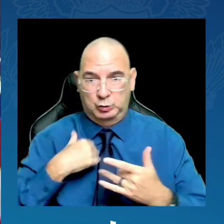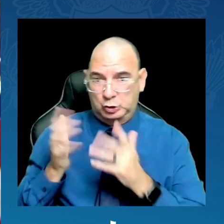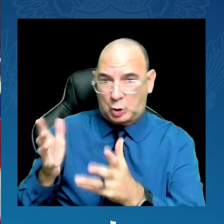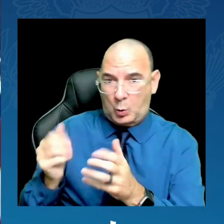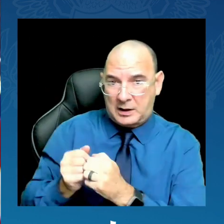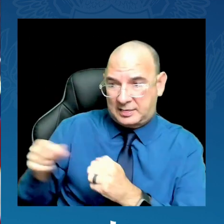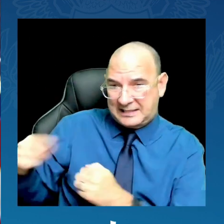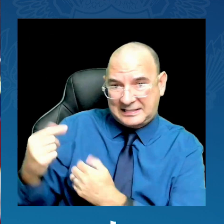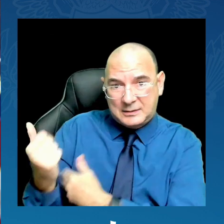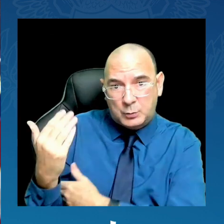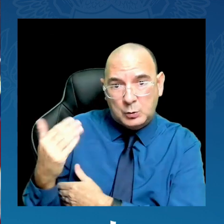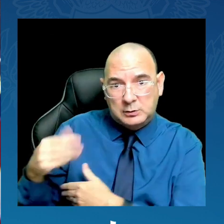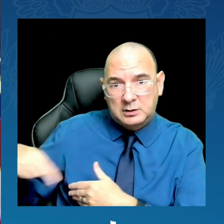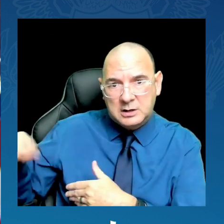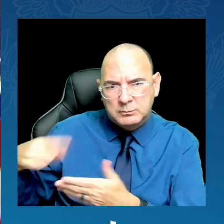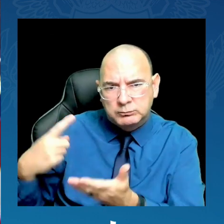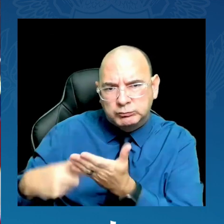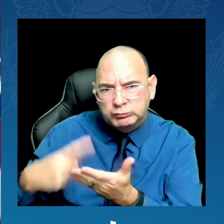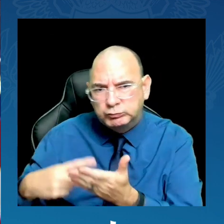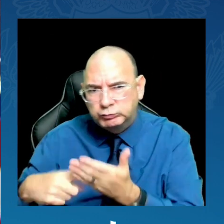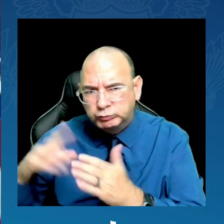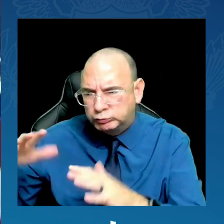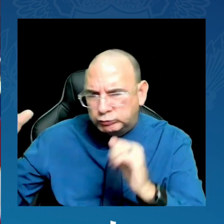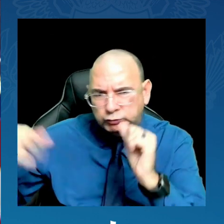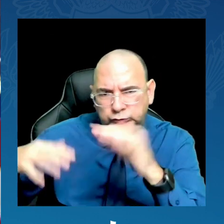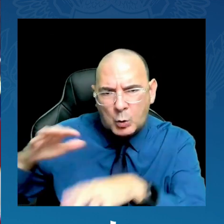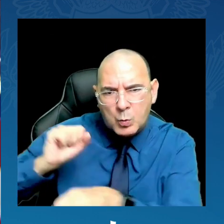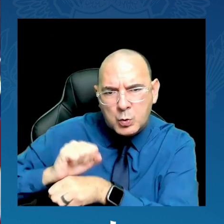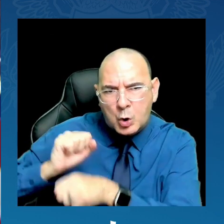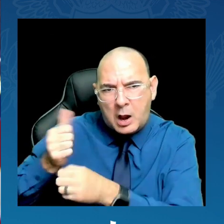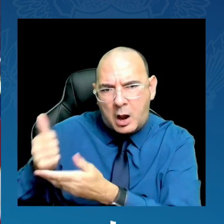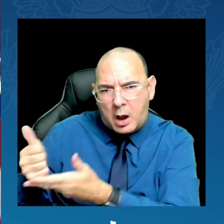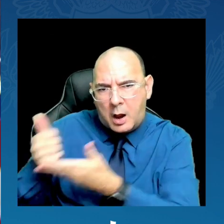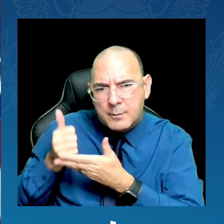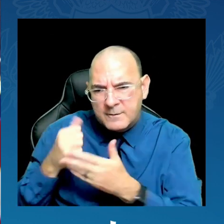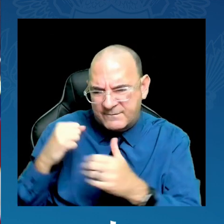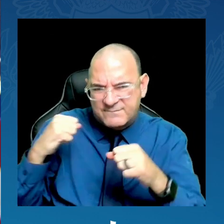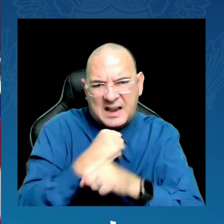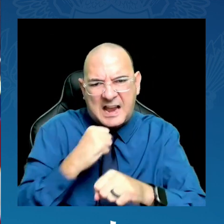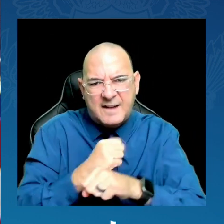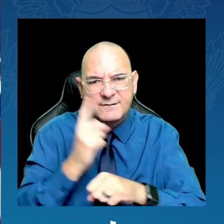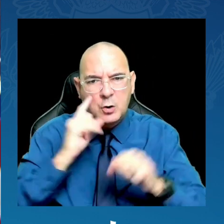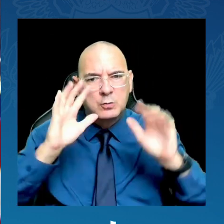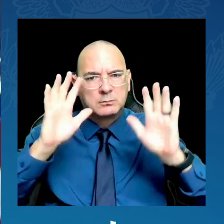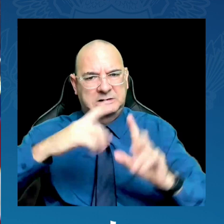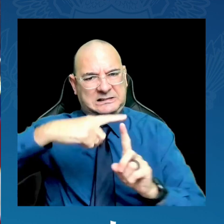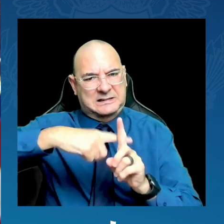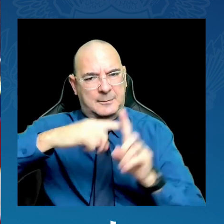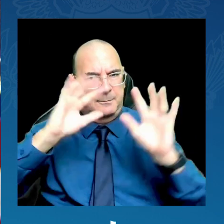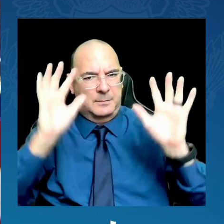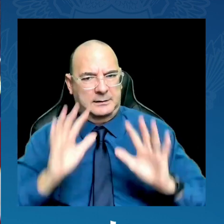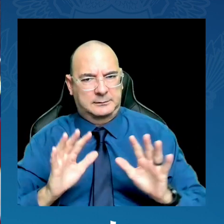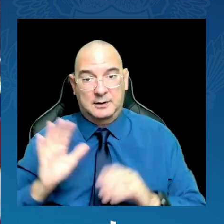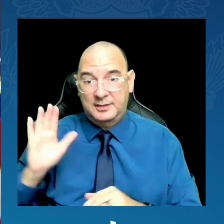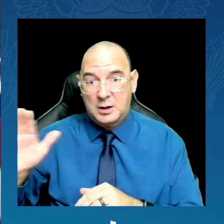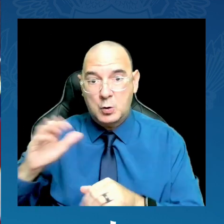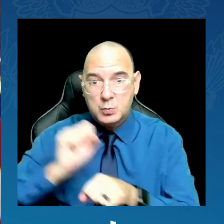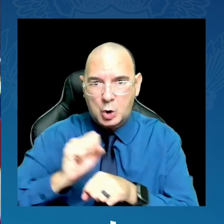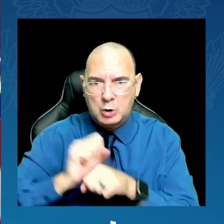is helping us fight the climate crisis. They're work is increasing the productivity of our farms